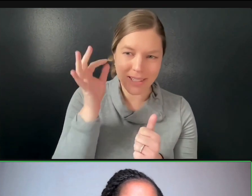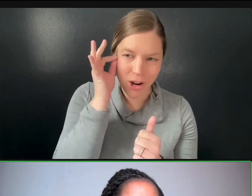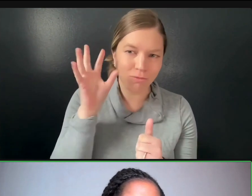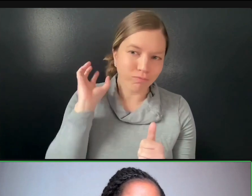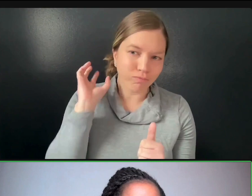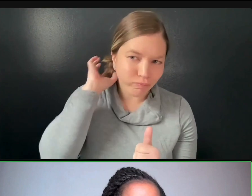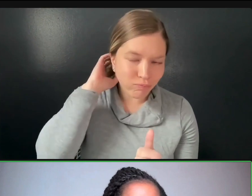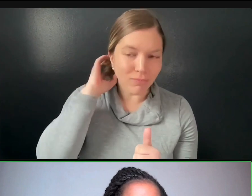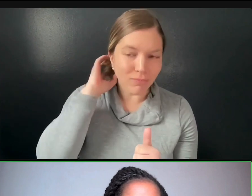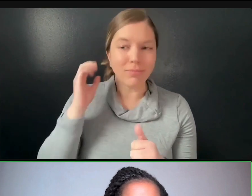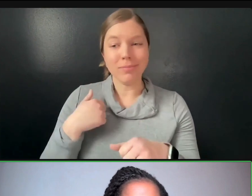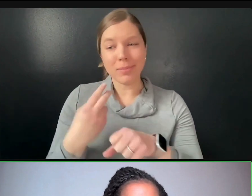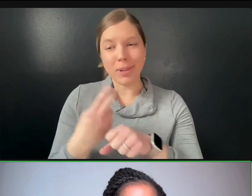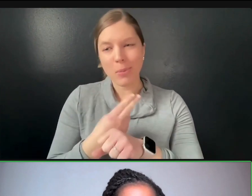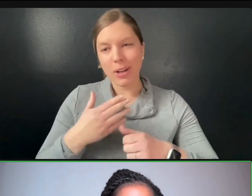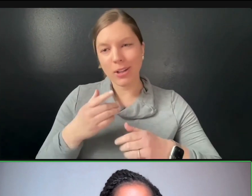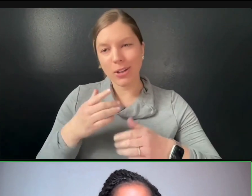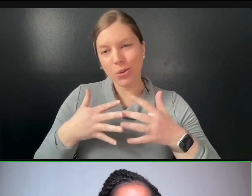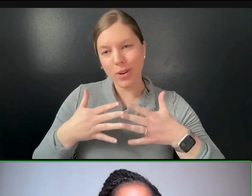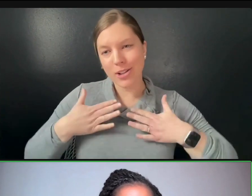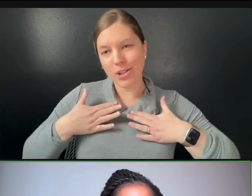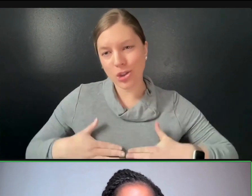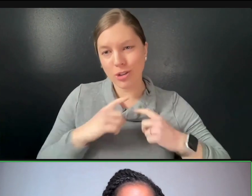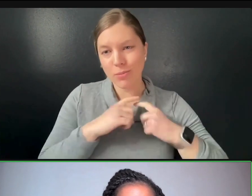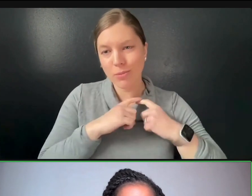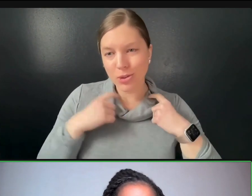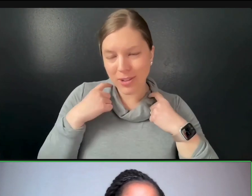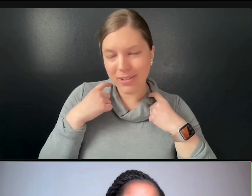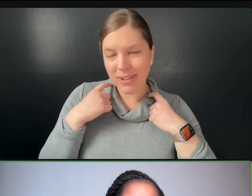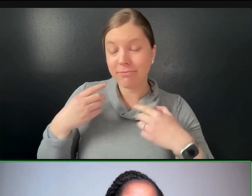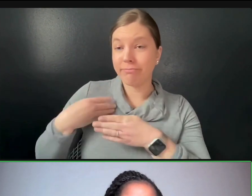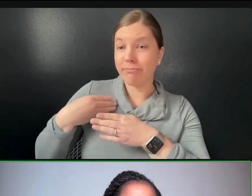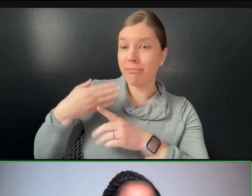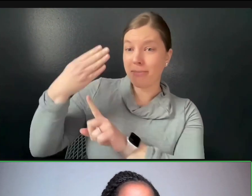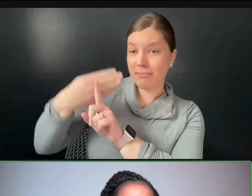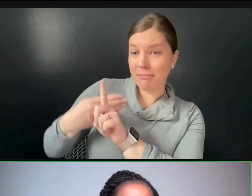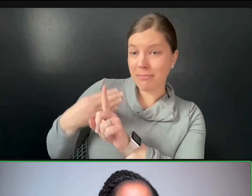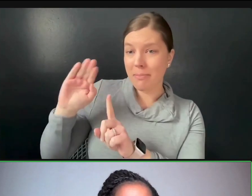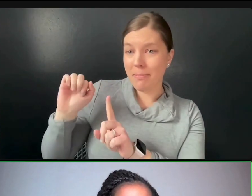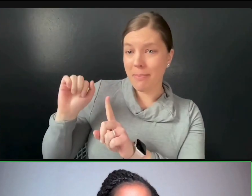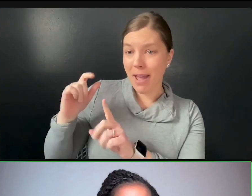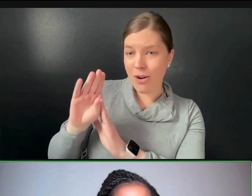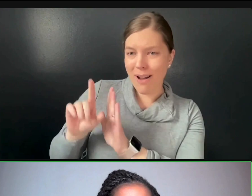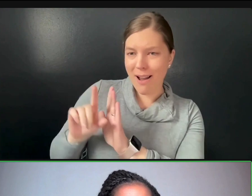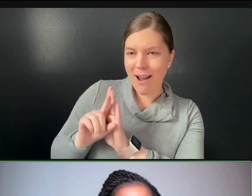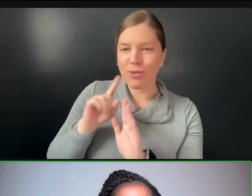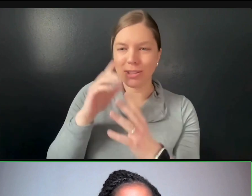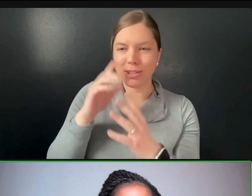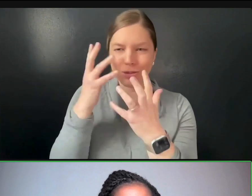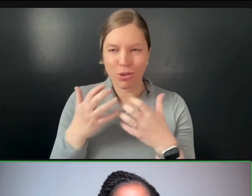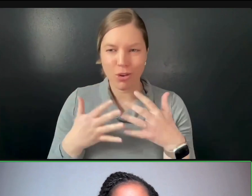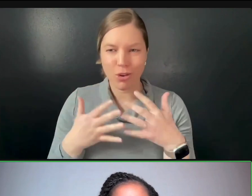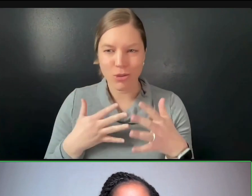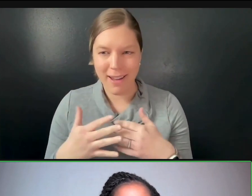I am a Caucasian woman with blonde hair pulled back into a bun. I am wearing a gray shirt with a collar,